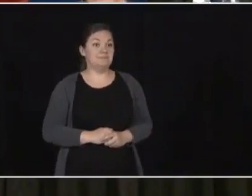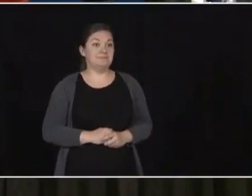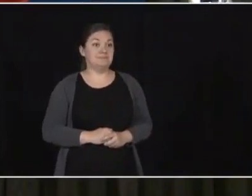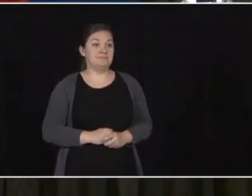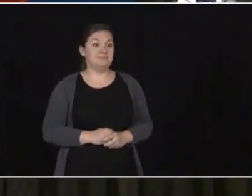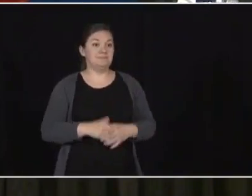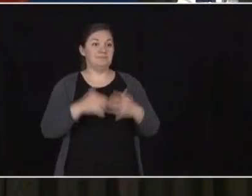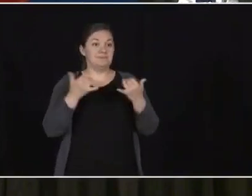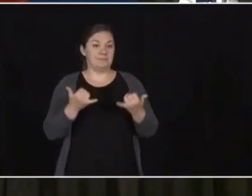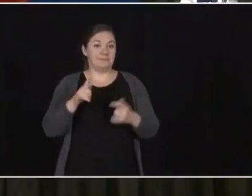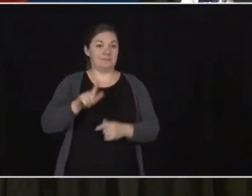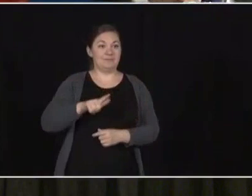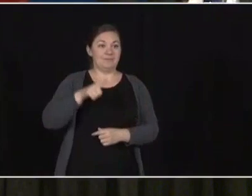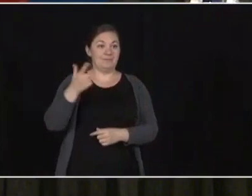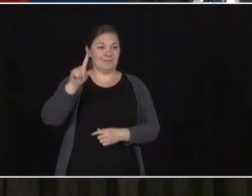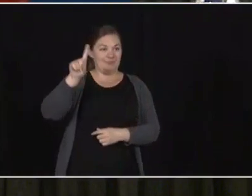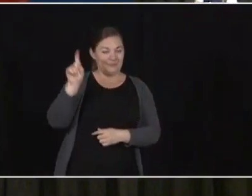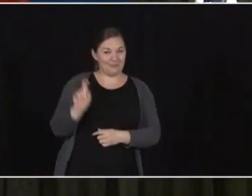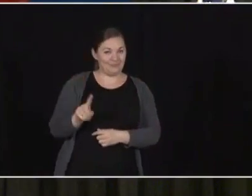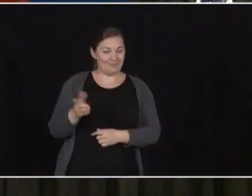hand up before pressing any keys.